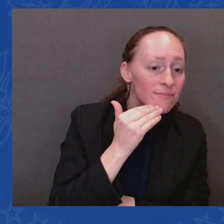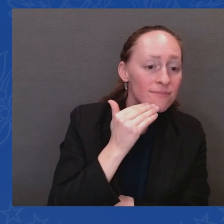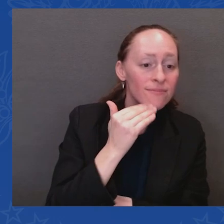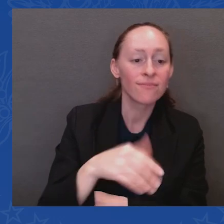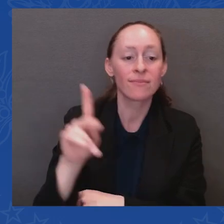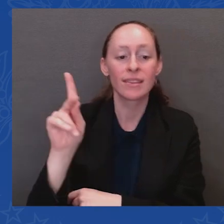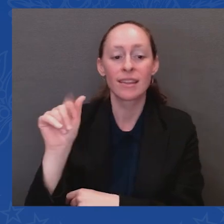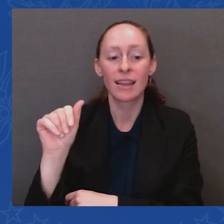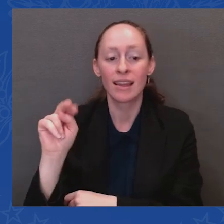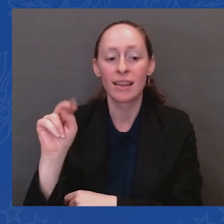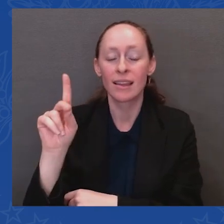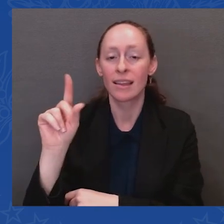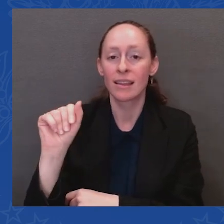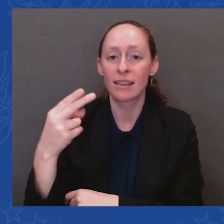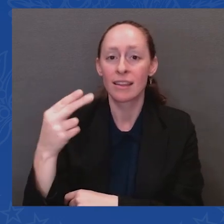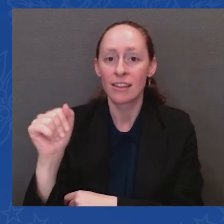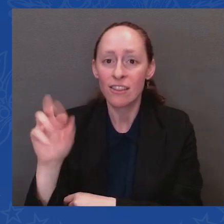that stretches back to our founding days;